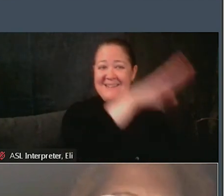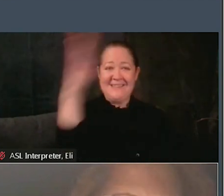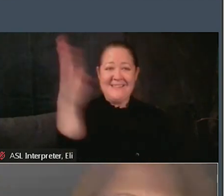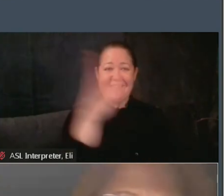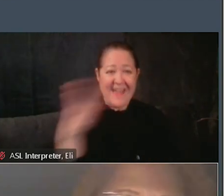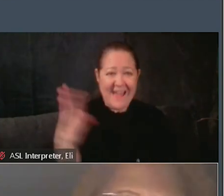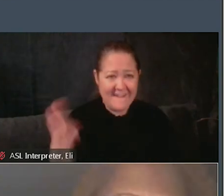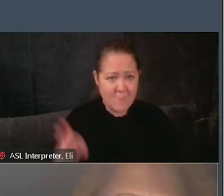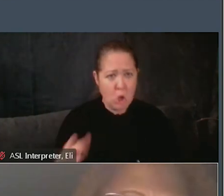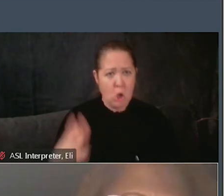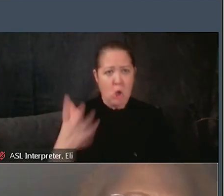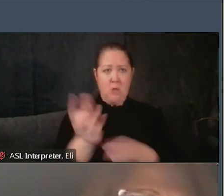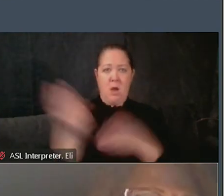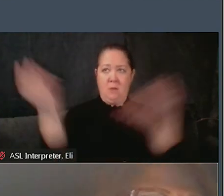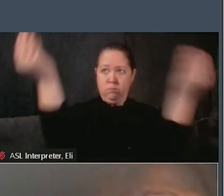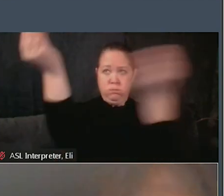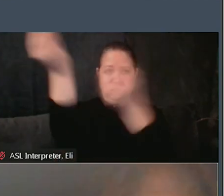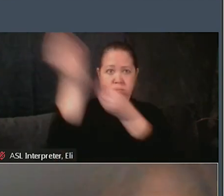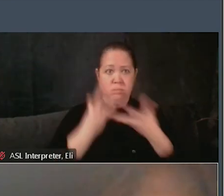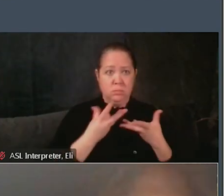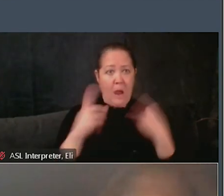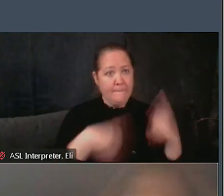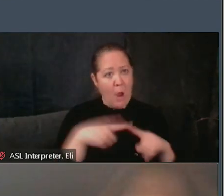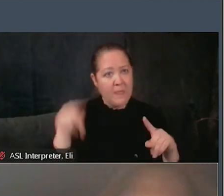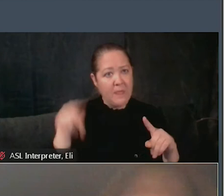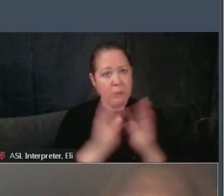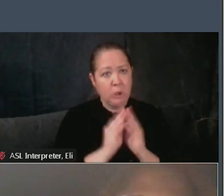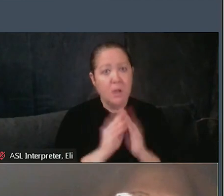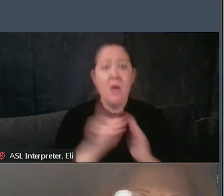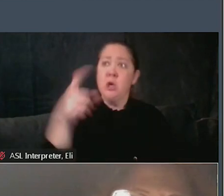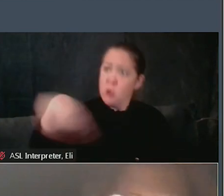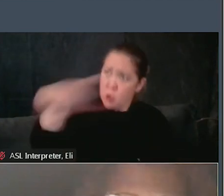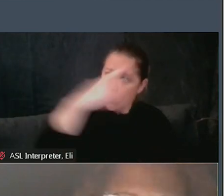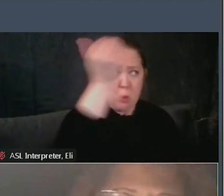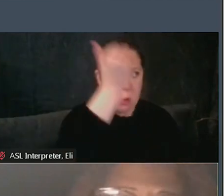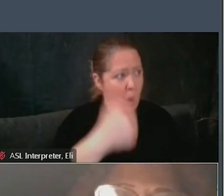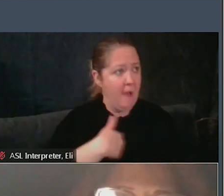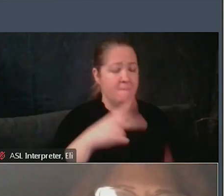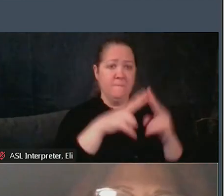type of notice about this hearing. And you all know that I'm going to your community and I know what's going on,